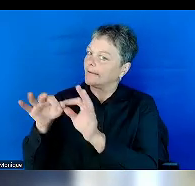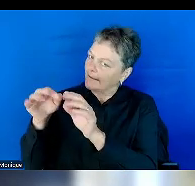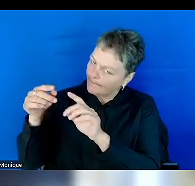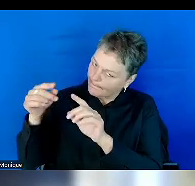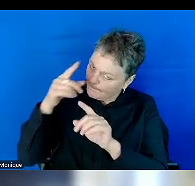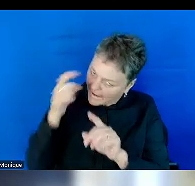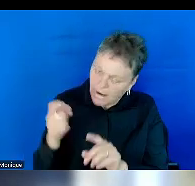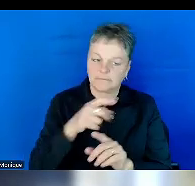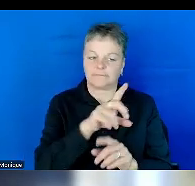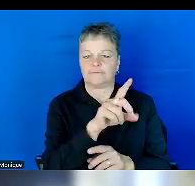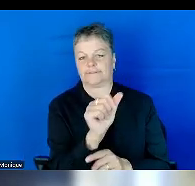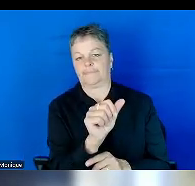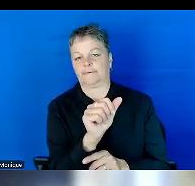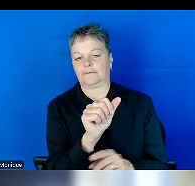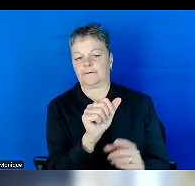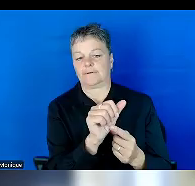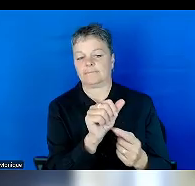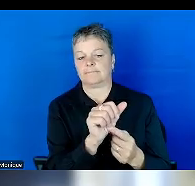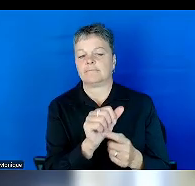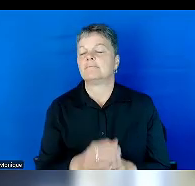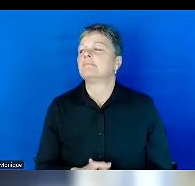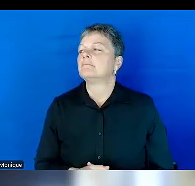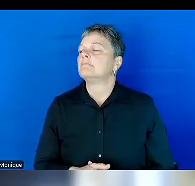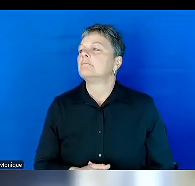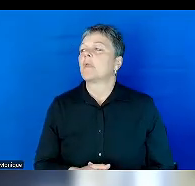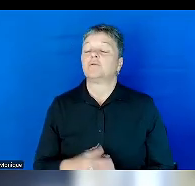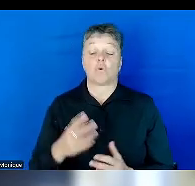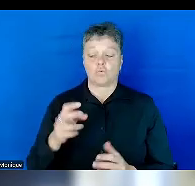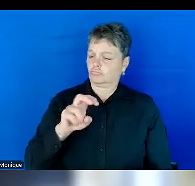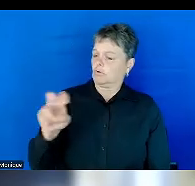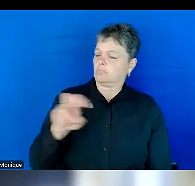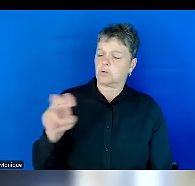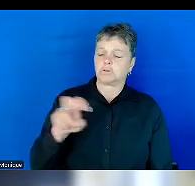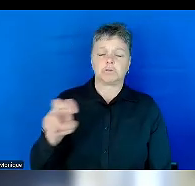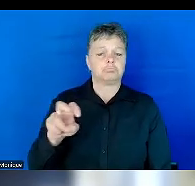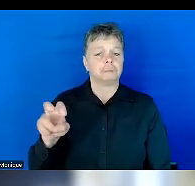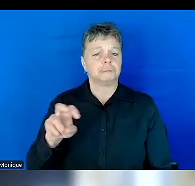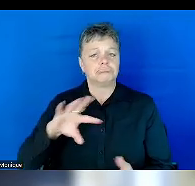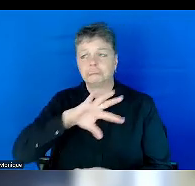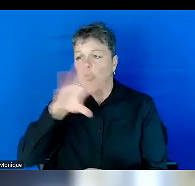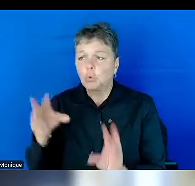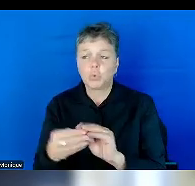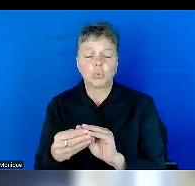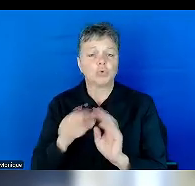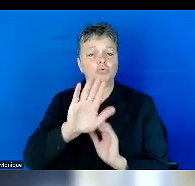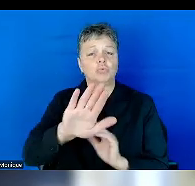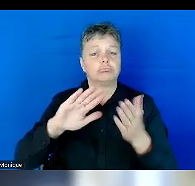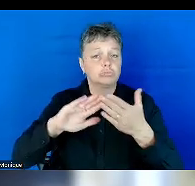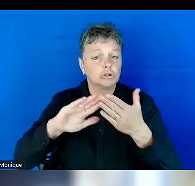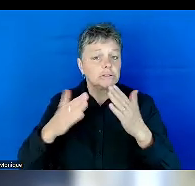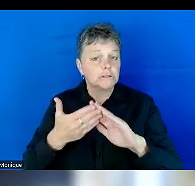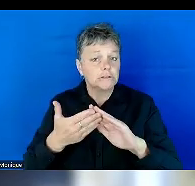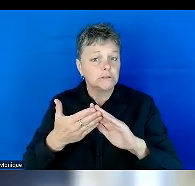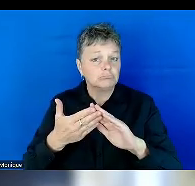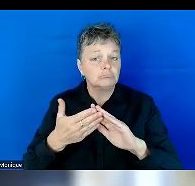we're talking about transportation, we're talking including municipal transportation like city bus,